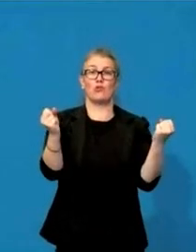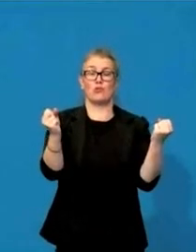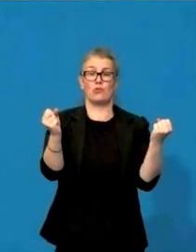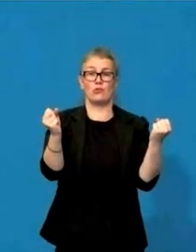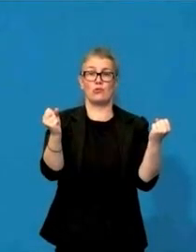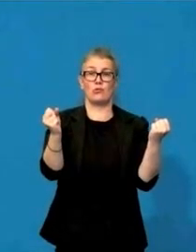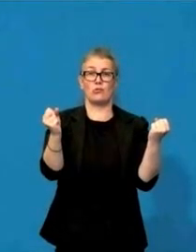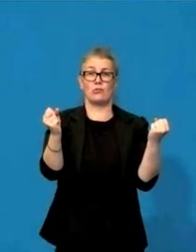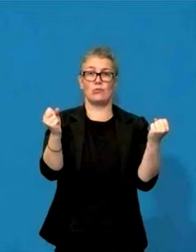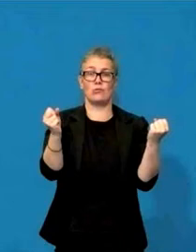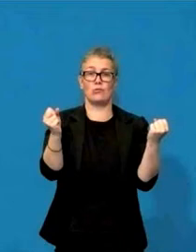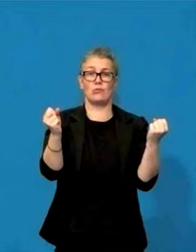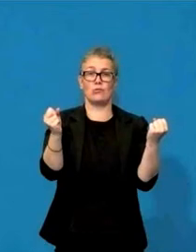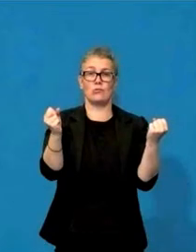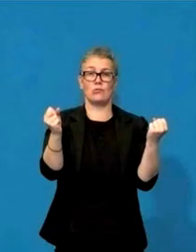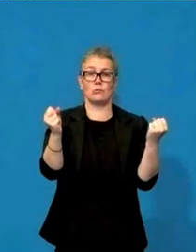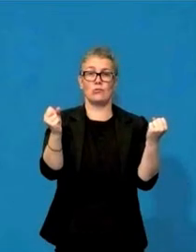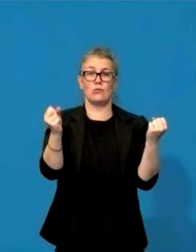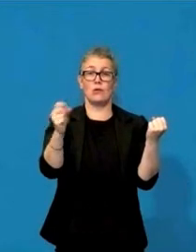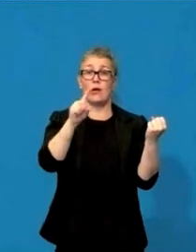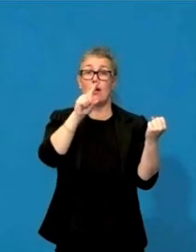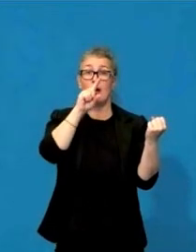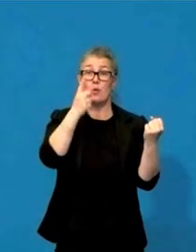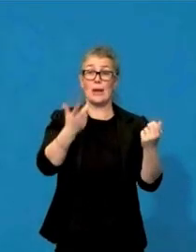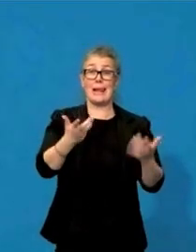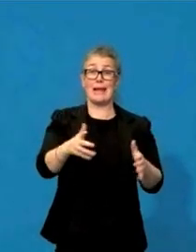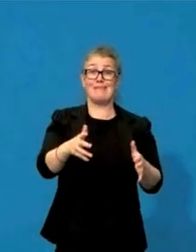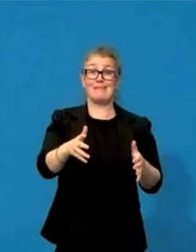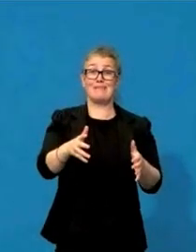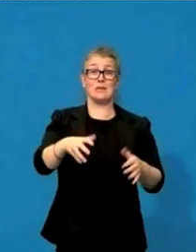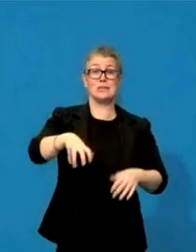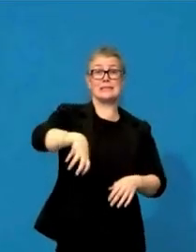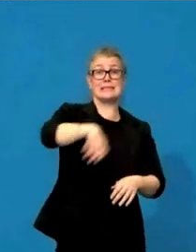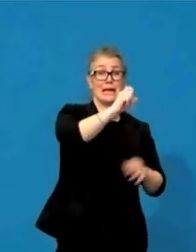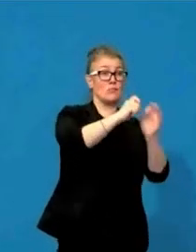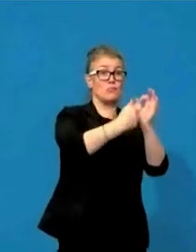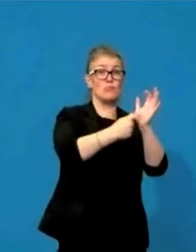So they could not leave the hoist with us. They had to take it back to Broome because it was unsafe to use.